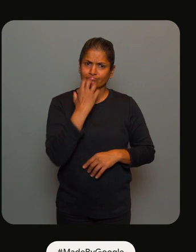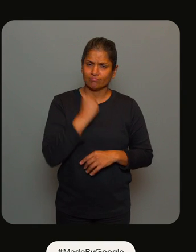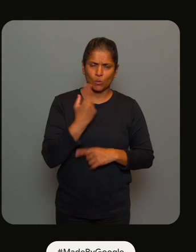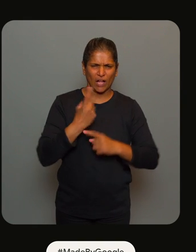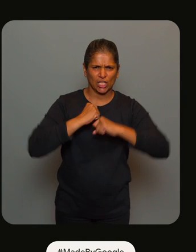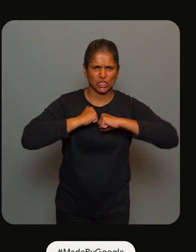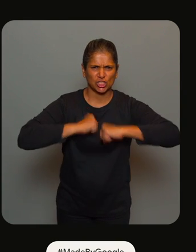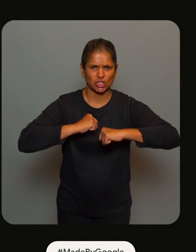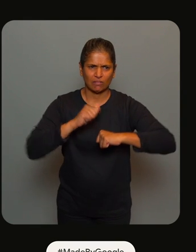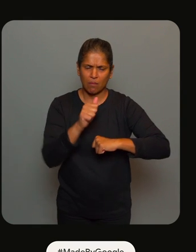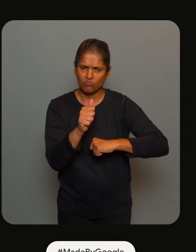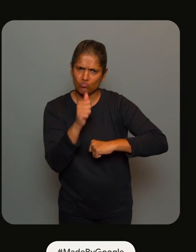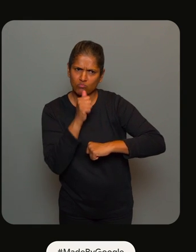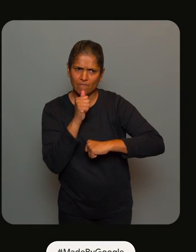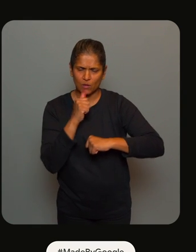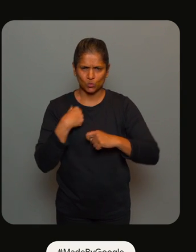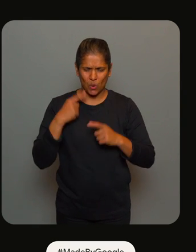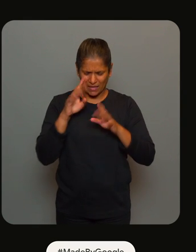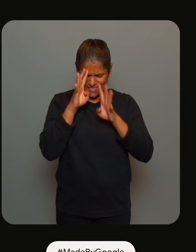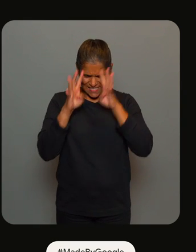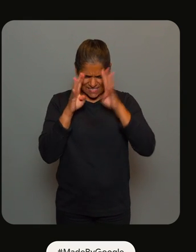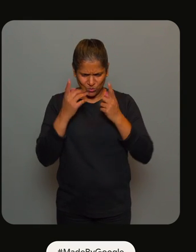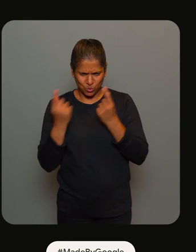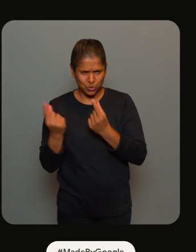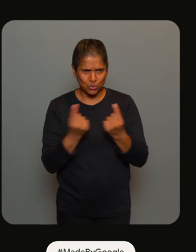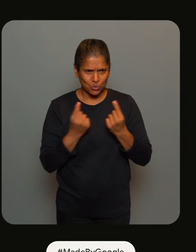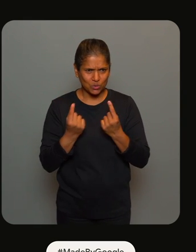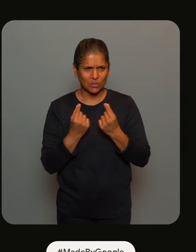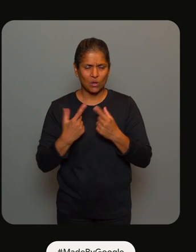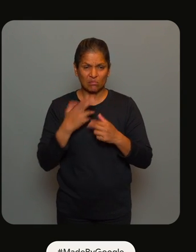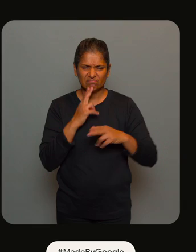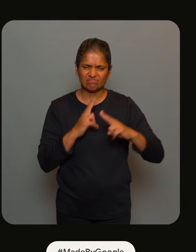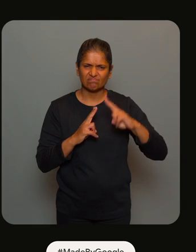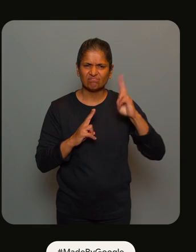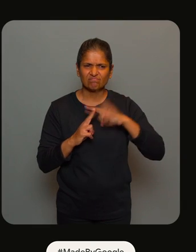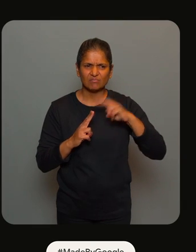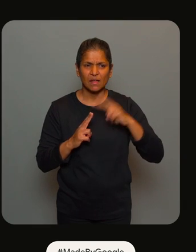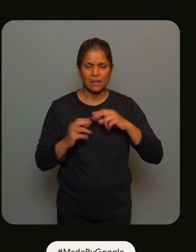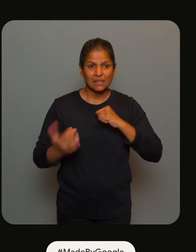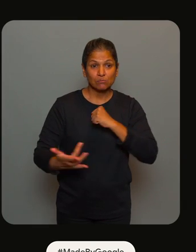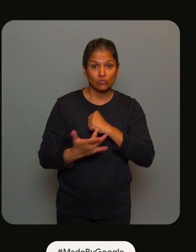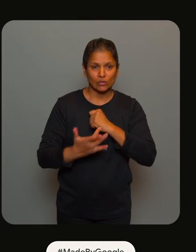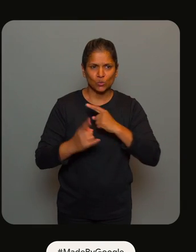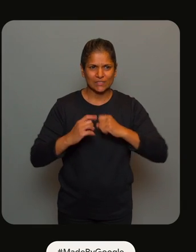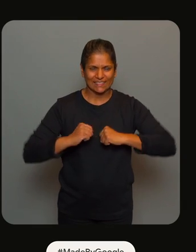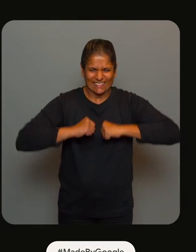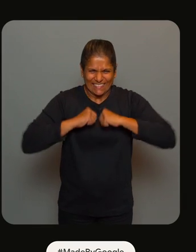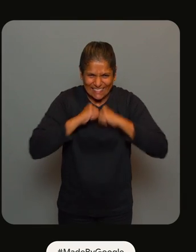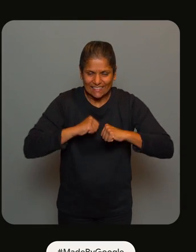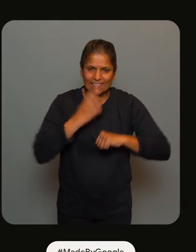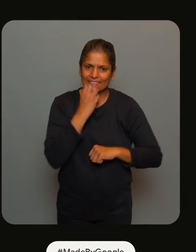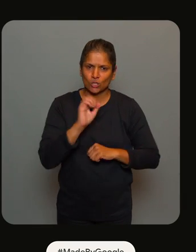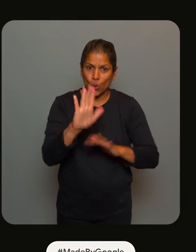industry-leading technologies to protect your data. I'll hand it off to Jen to tell you more.